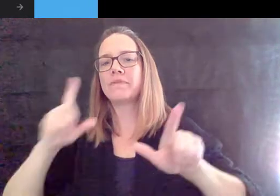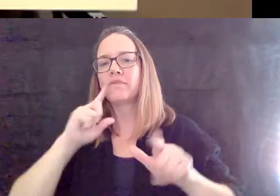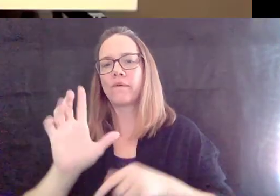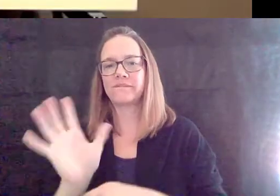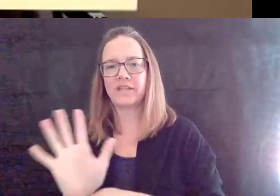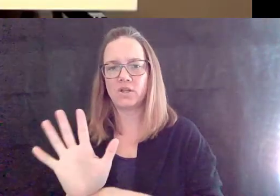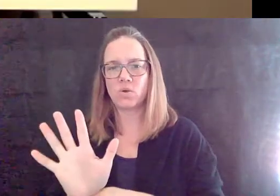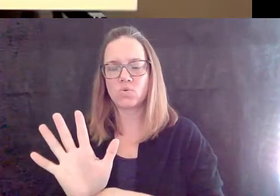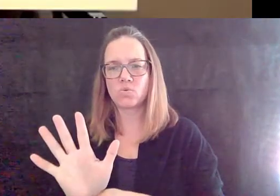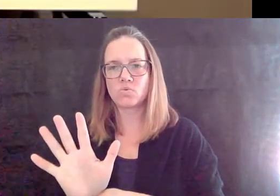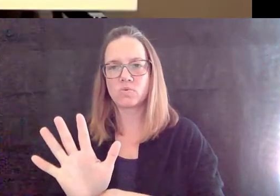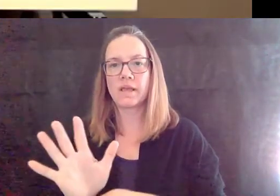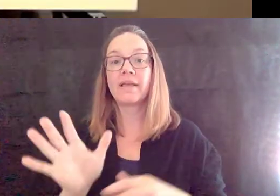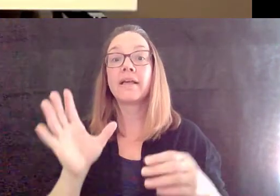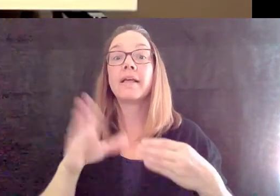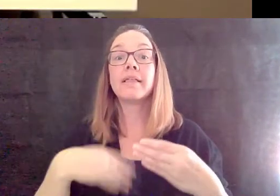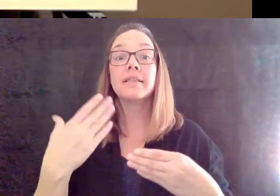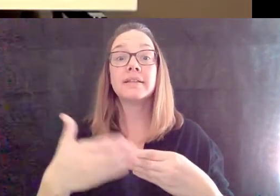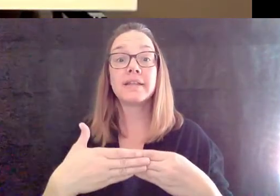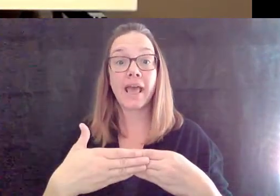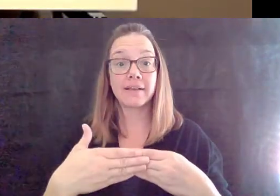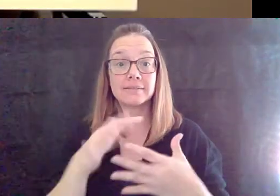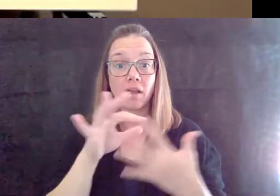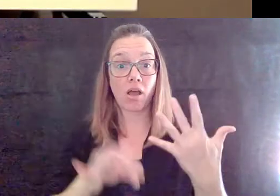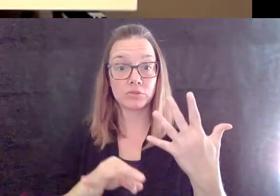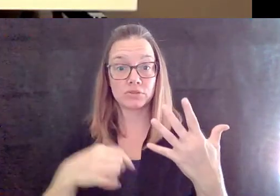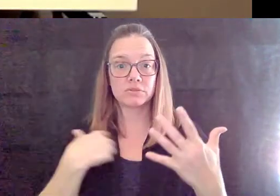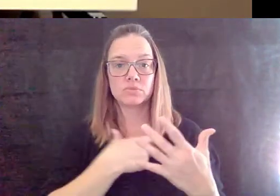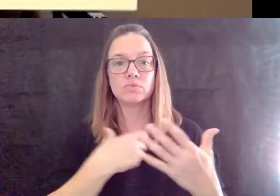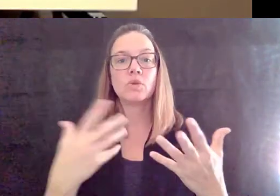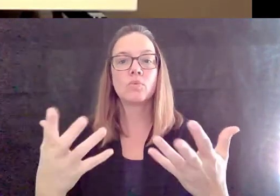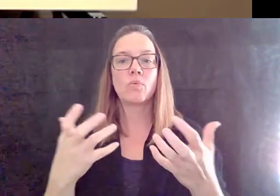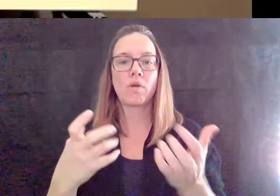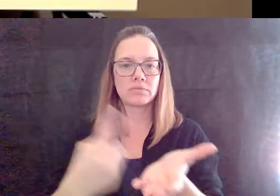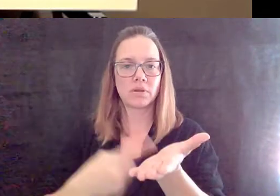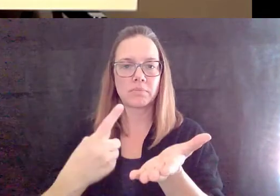the next feature we want to point out is the self-registration process,